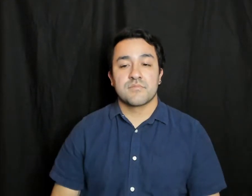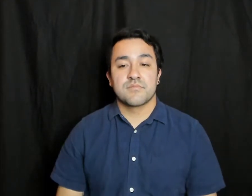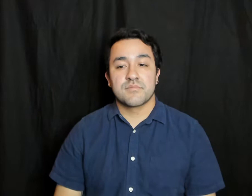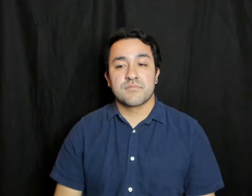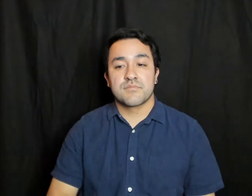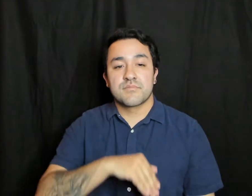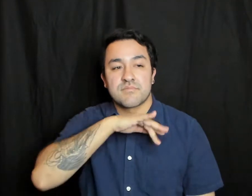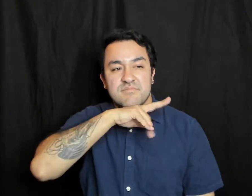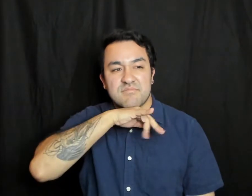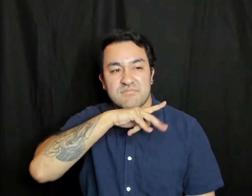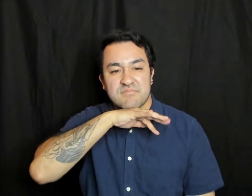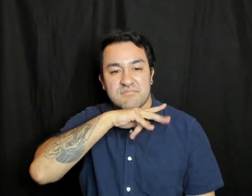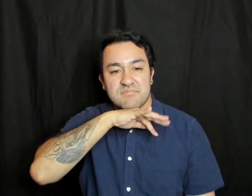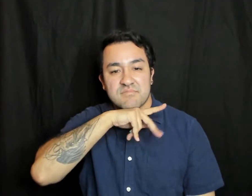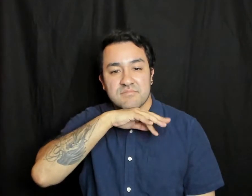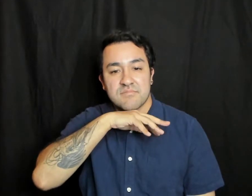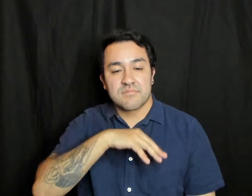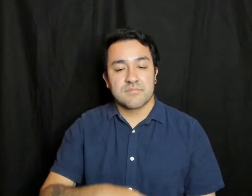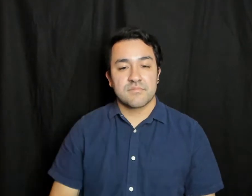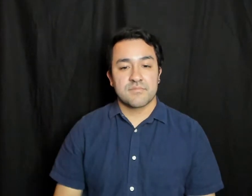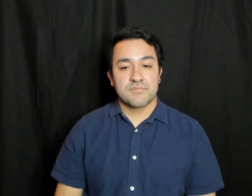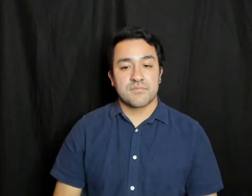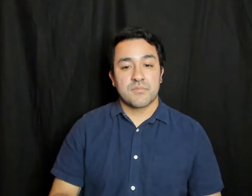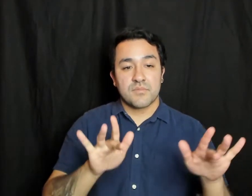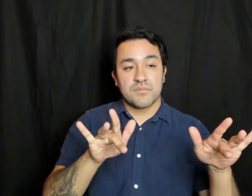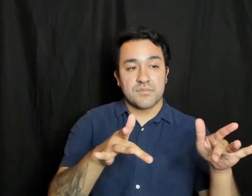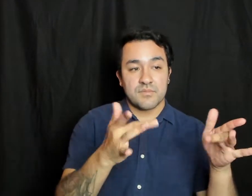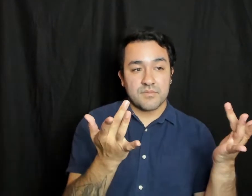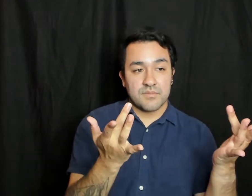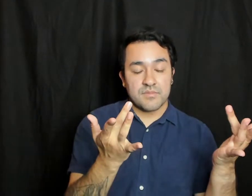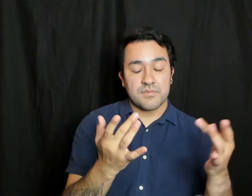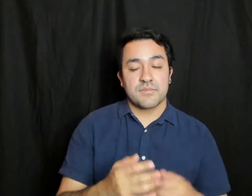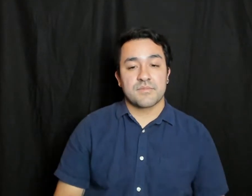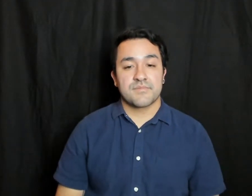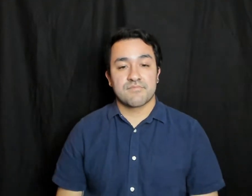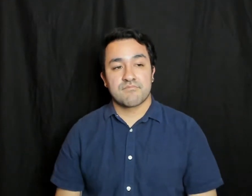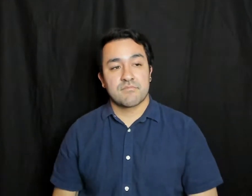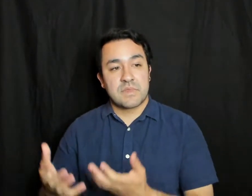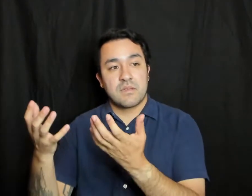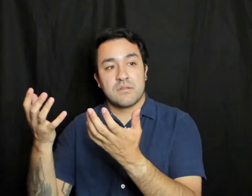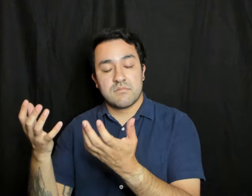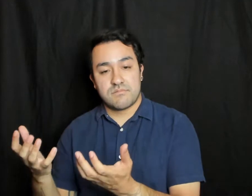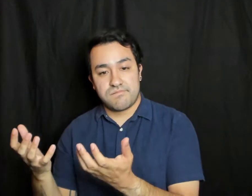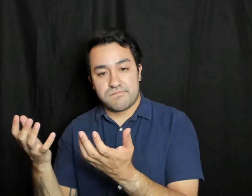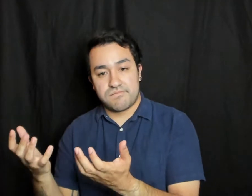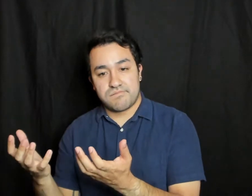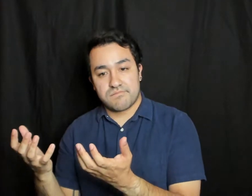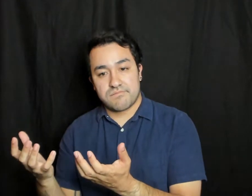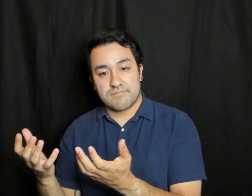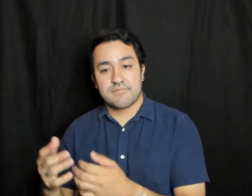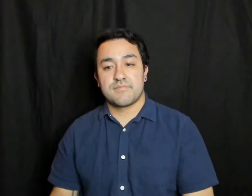DIRTY LIGHT (color; weight) HEAVY